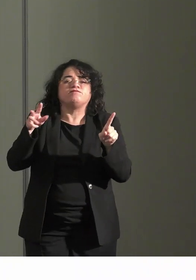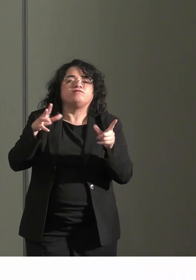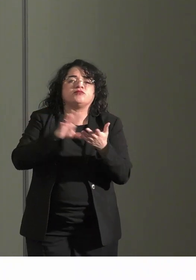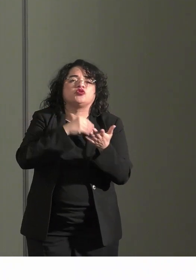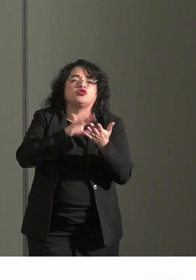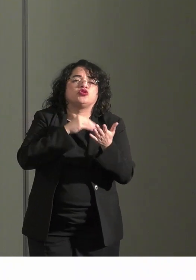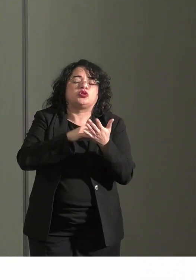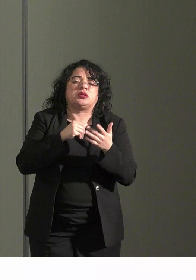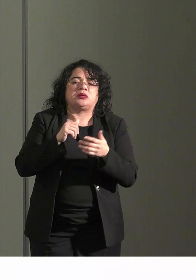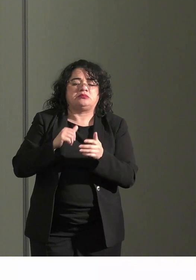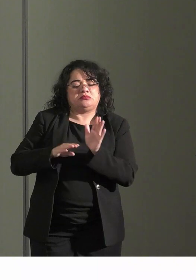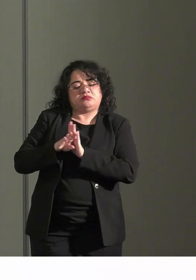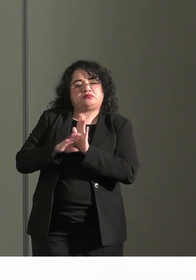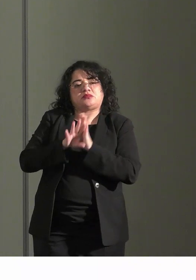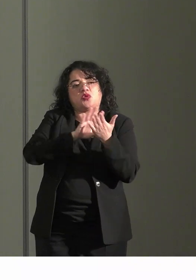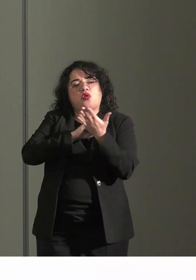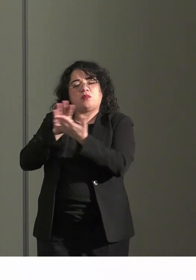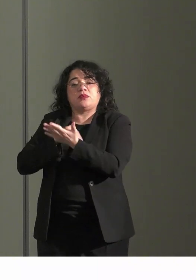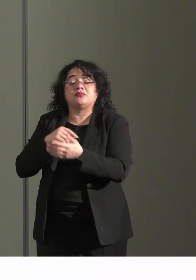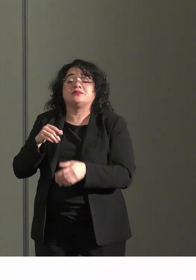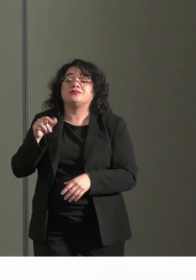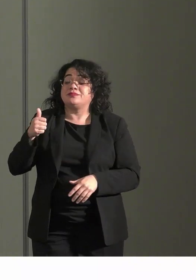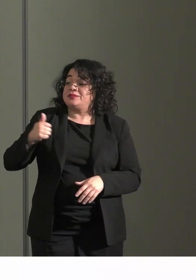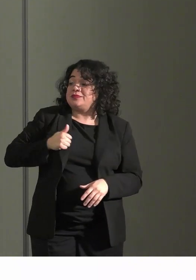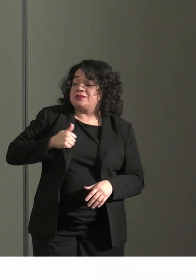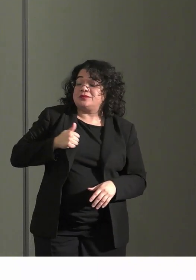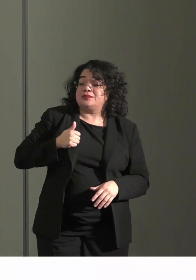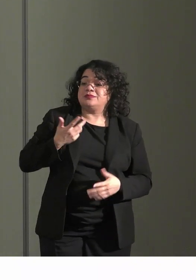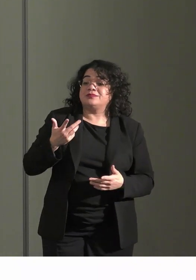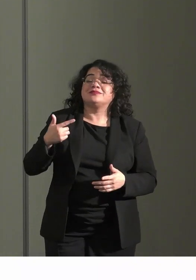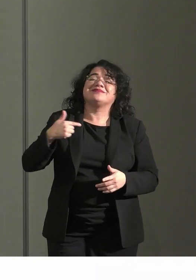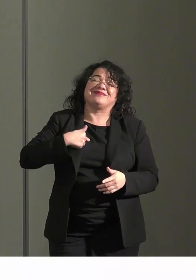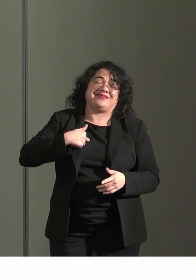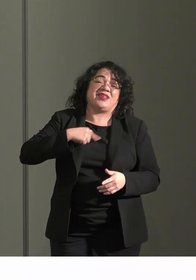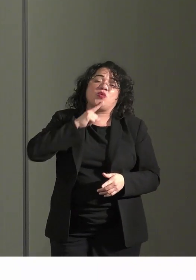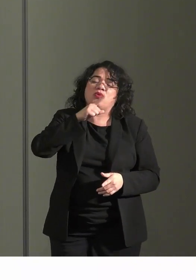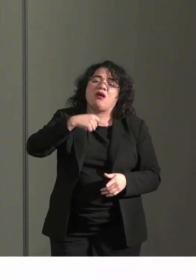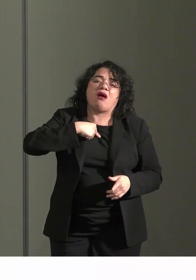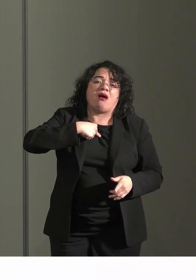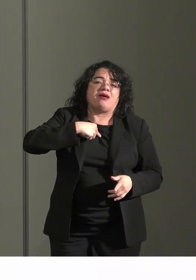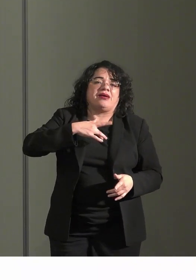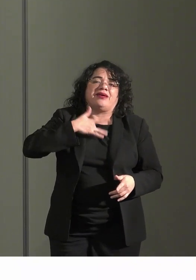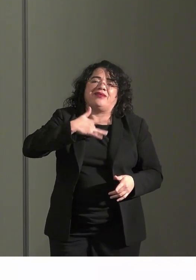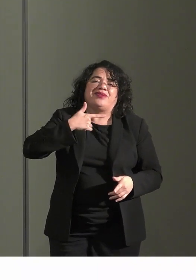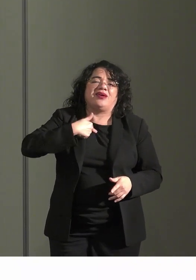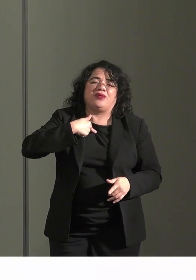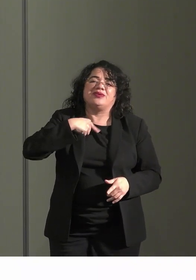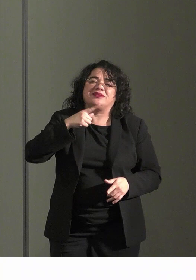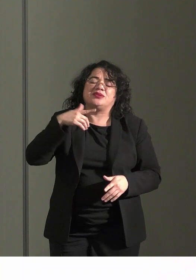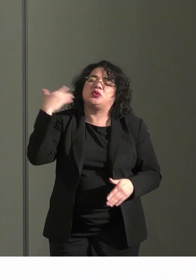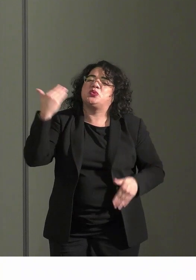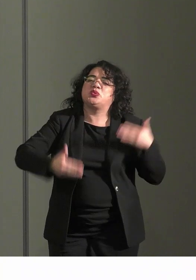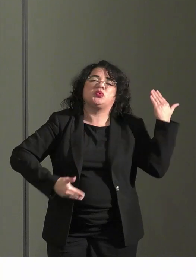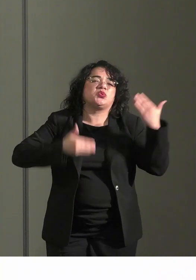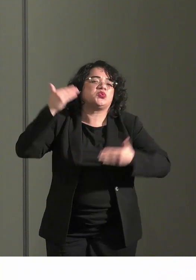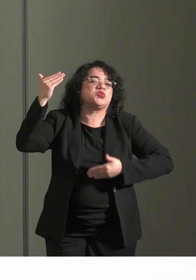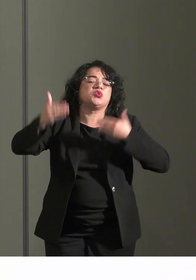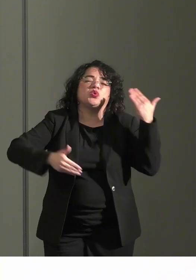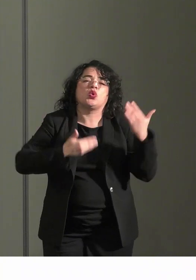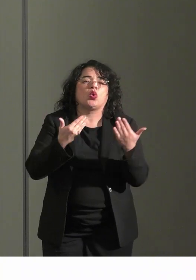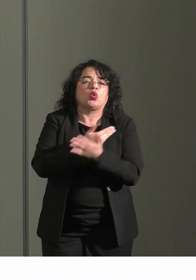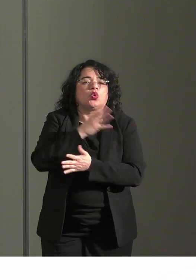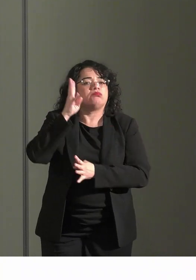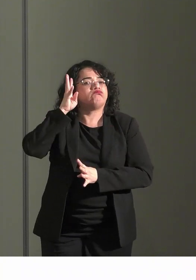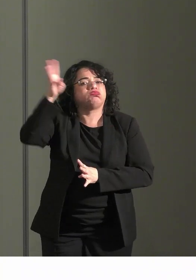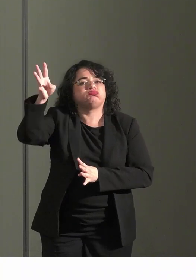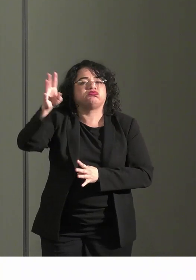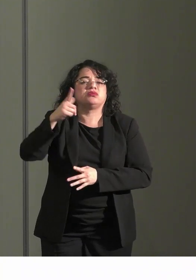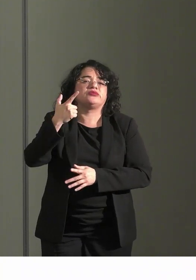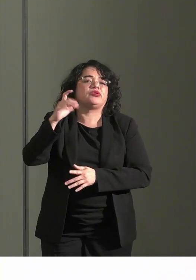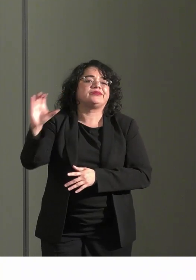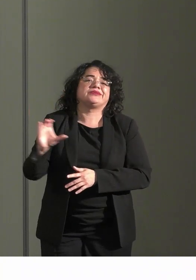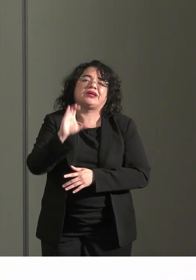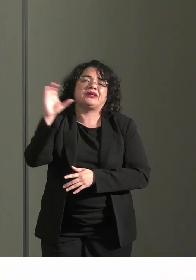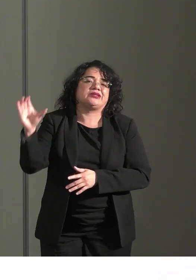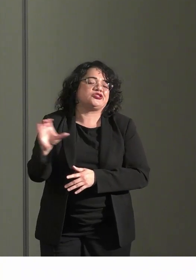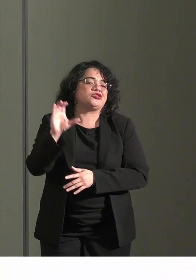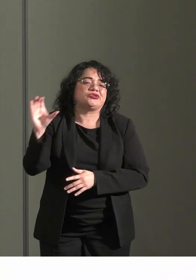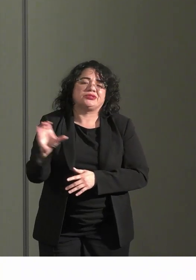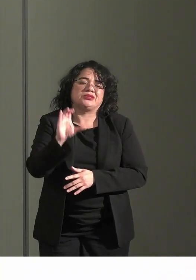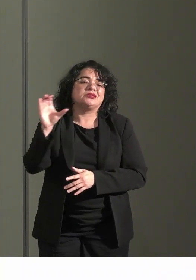I like to think we are pioneers what we are doing and trailblazers. This